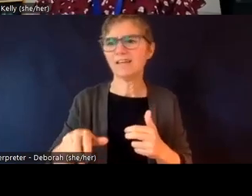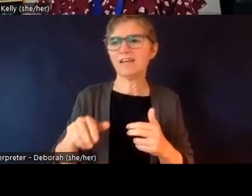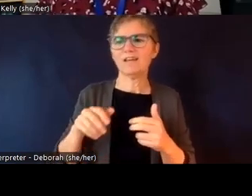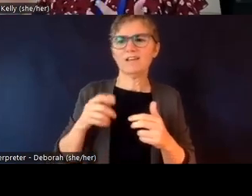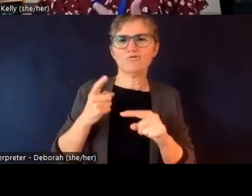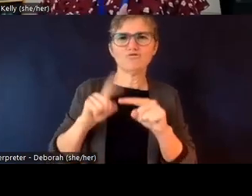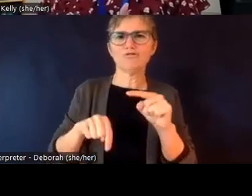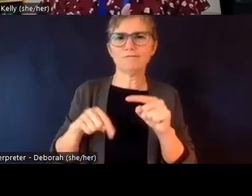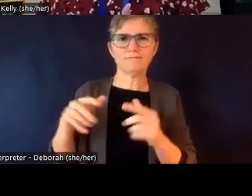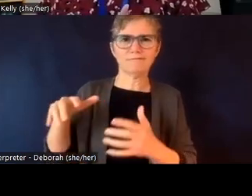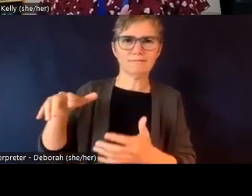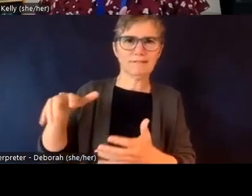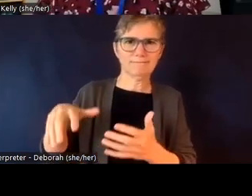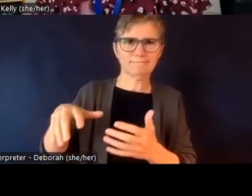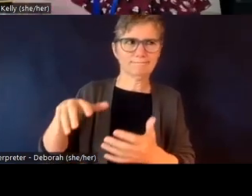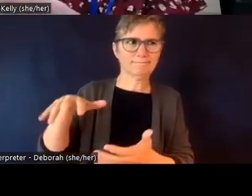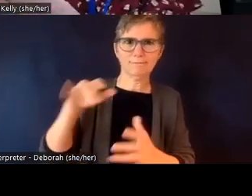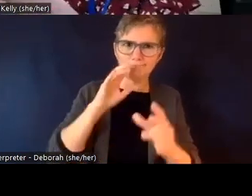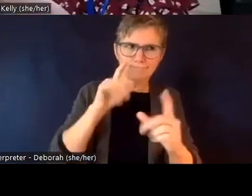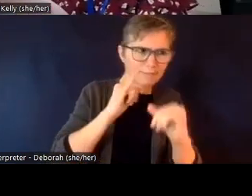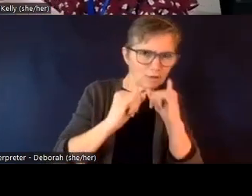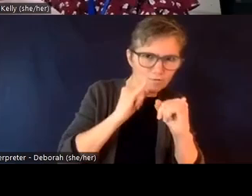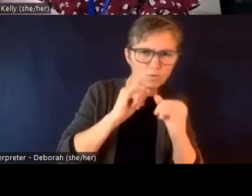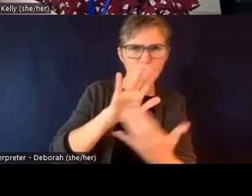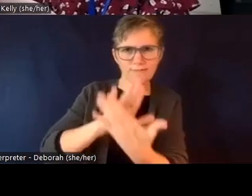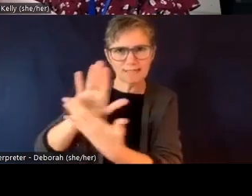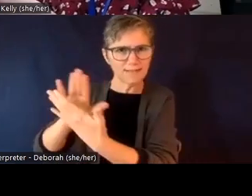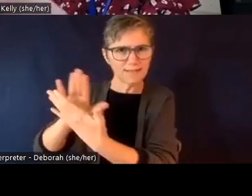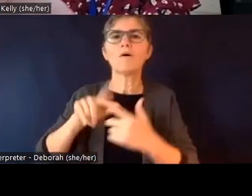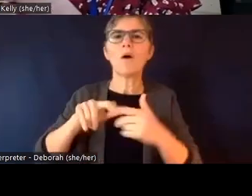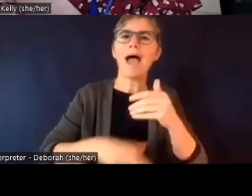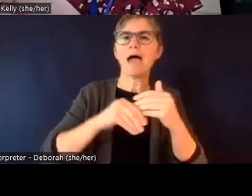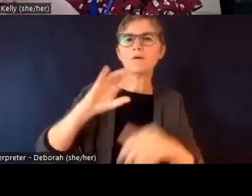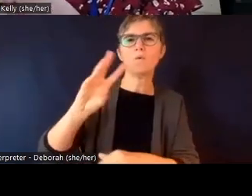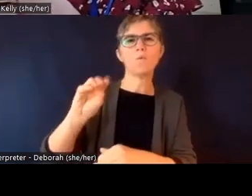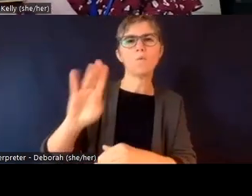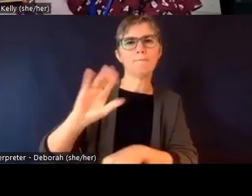So they added web-based interviews. But that 2020 data is a little bit unreliable in terms of the